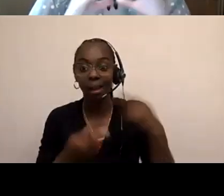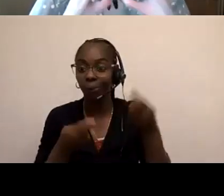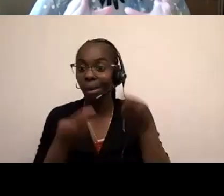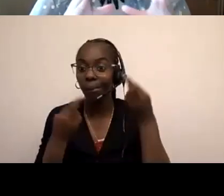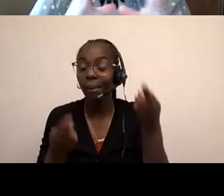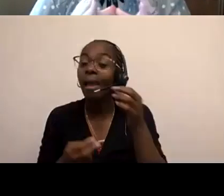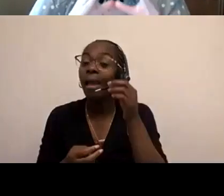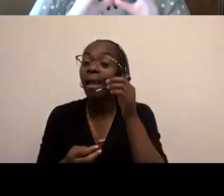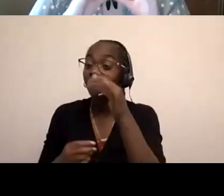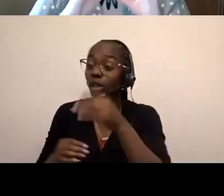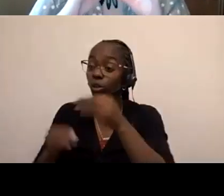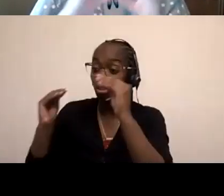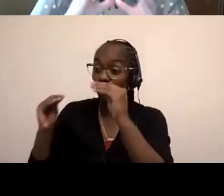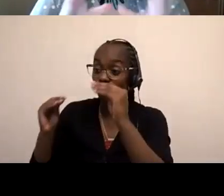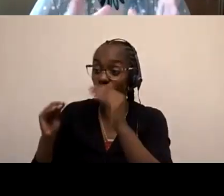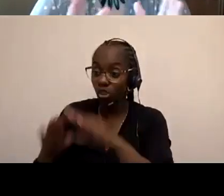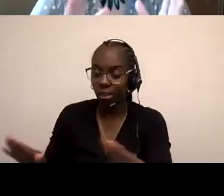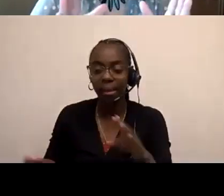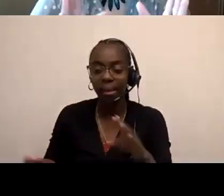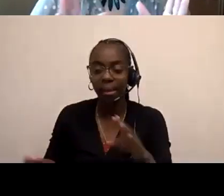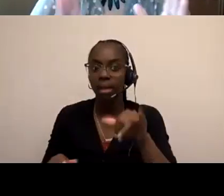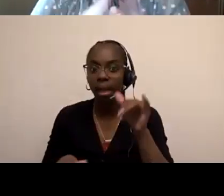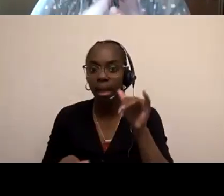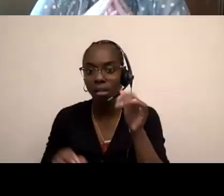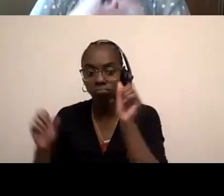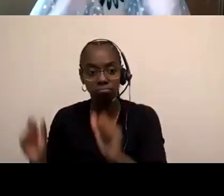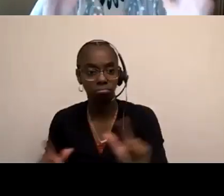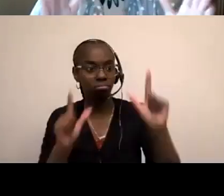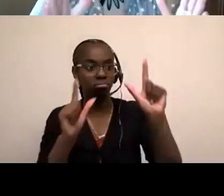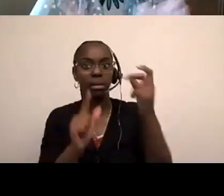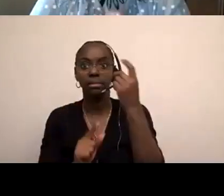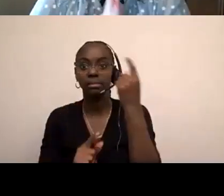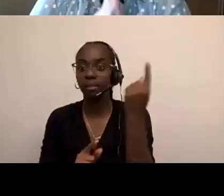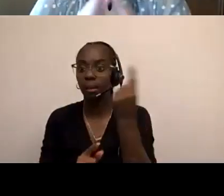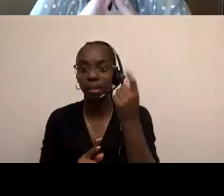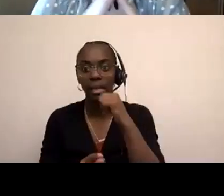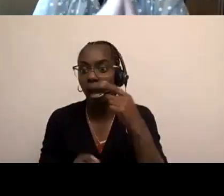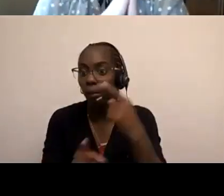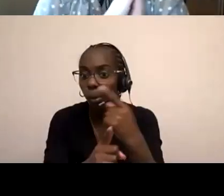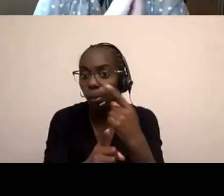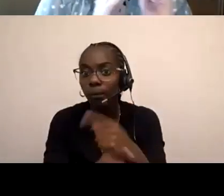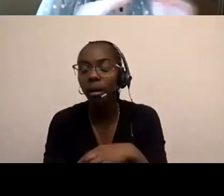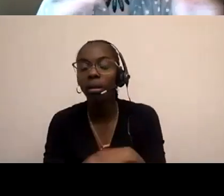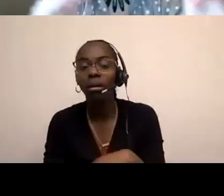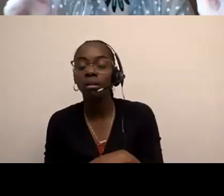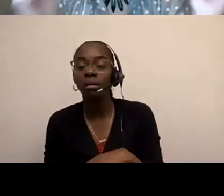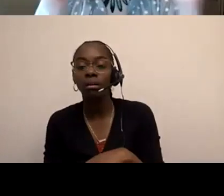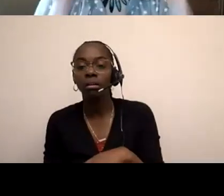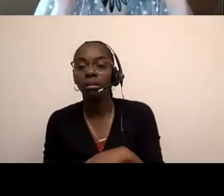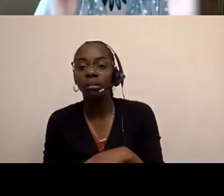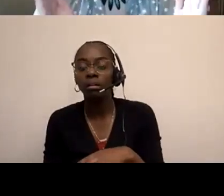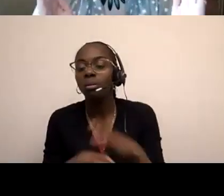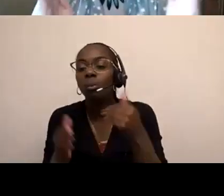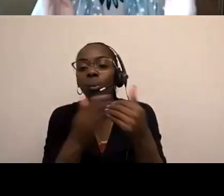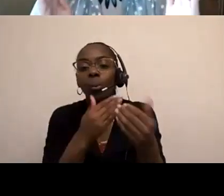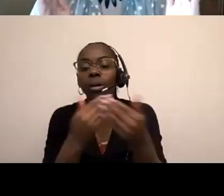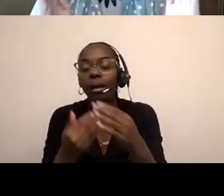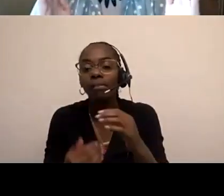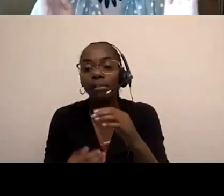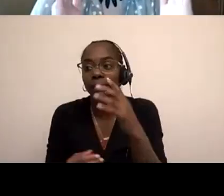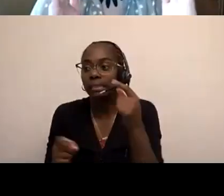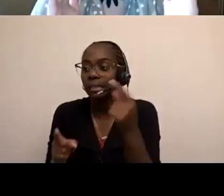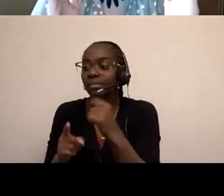ACROSS SOMETHING THAT'S INAPPROPRIATE. PORNOGRAPHIC WHATEVER IS INAPPROPRIATE IN YOUR HOME. YOU